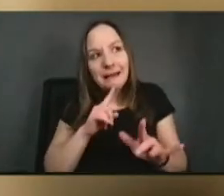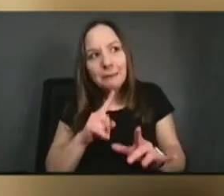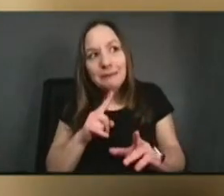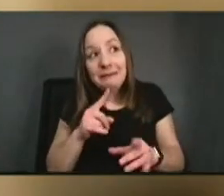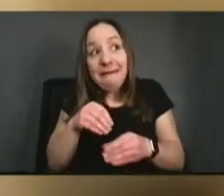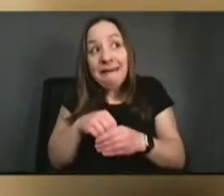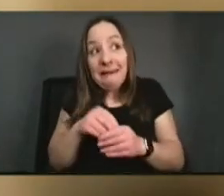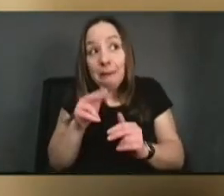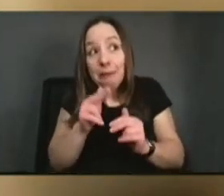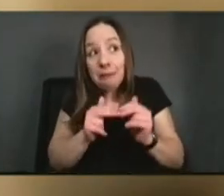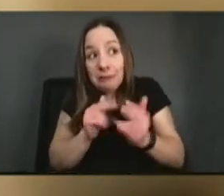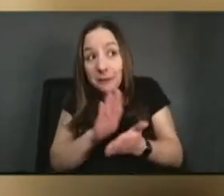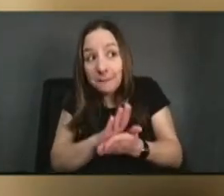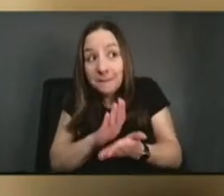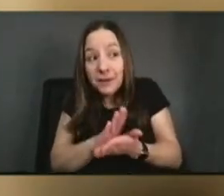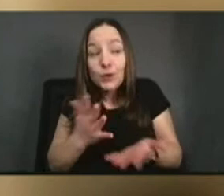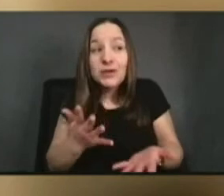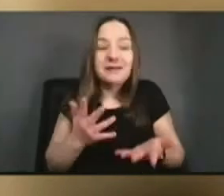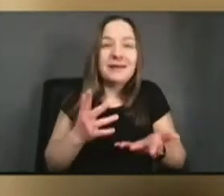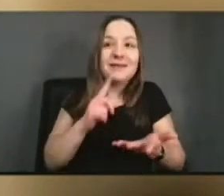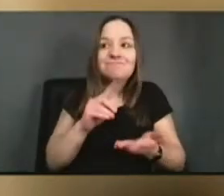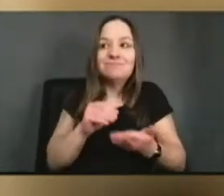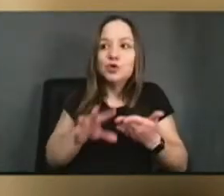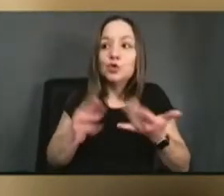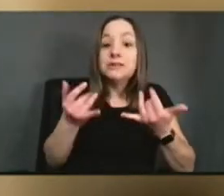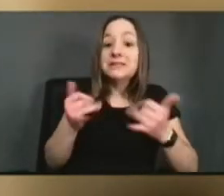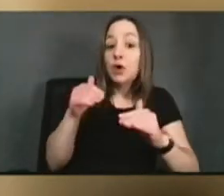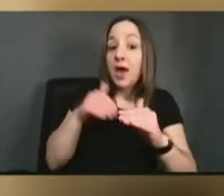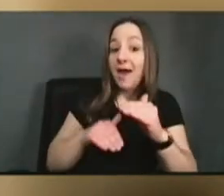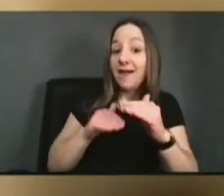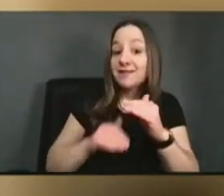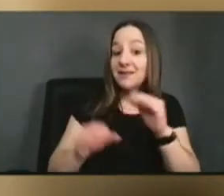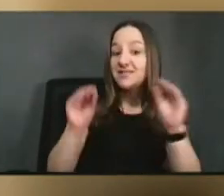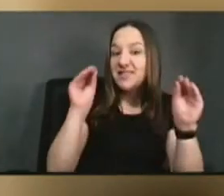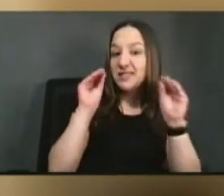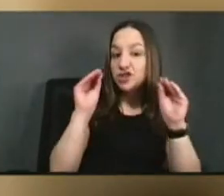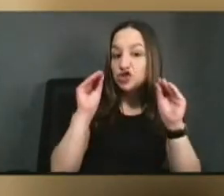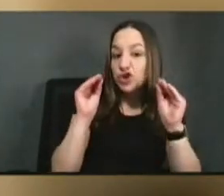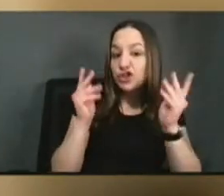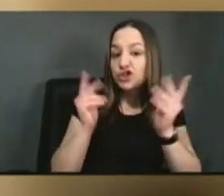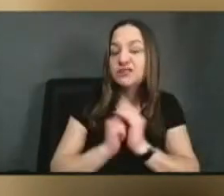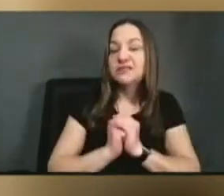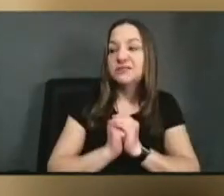about being in school and how we can further support students